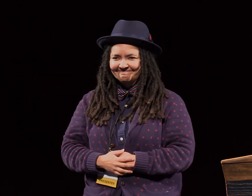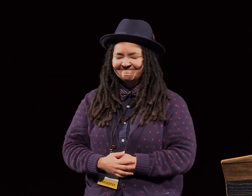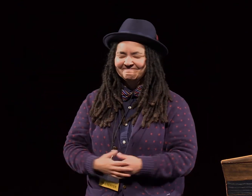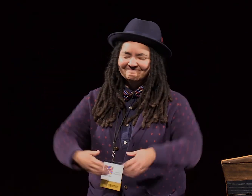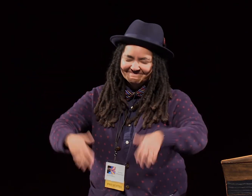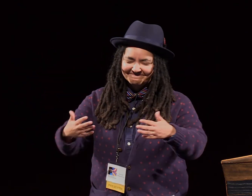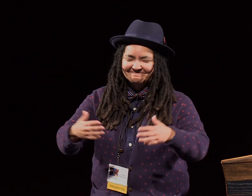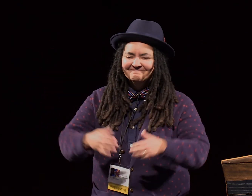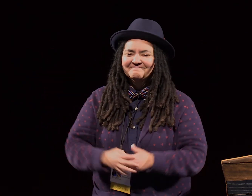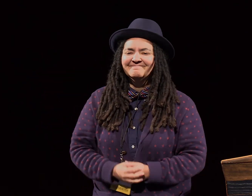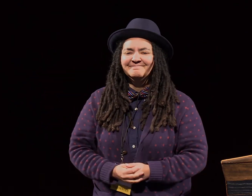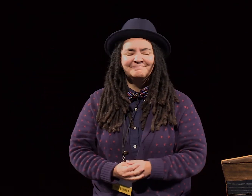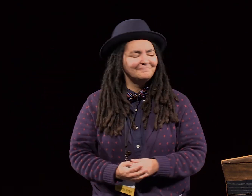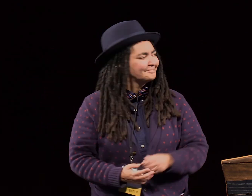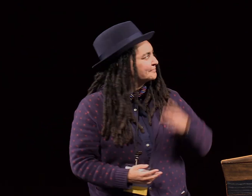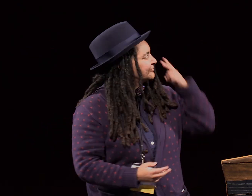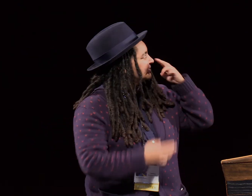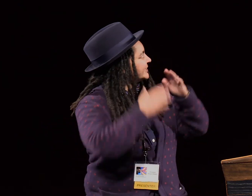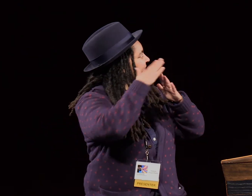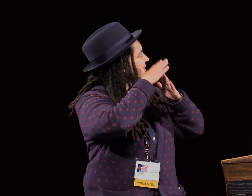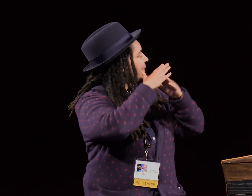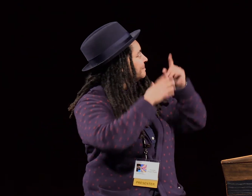We appreciate the experience, but that was not our expectation.